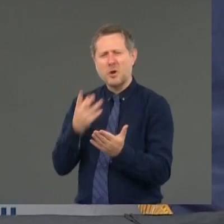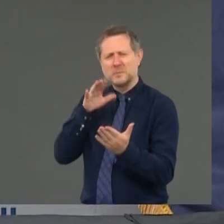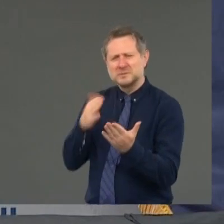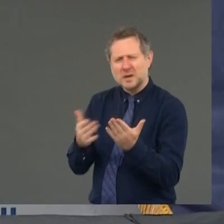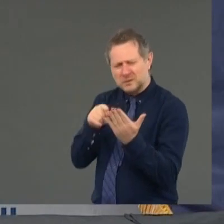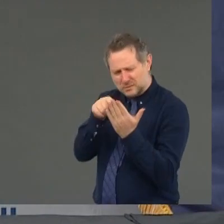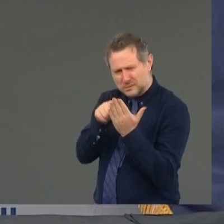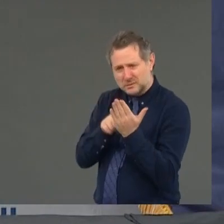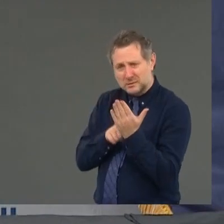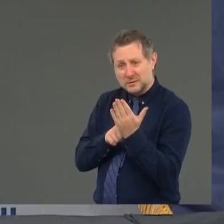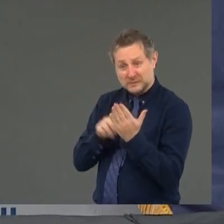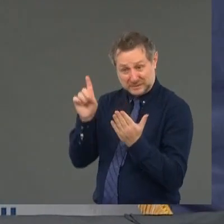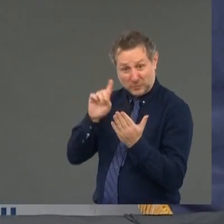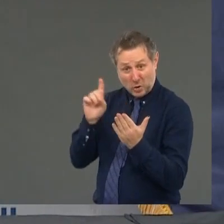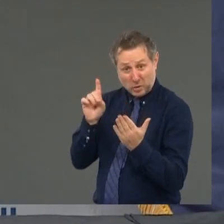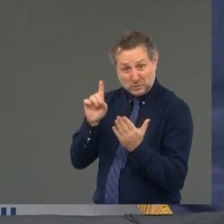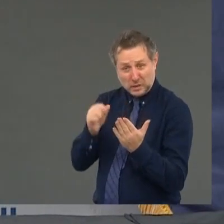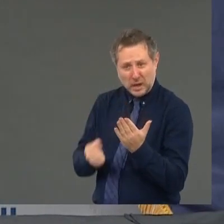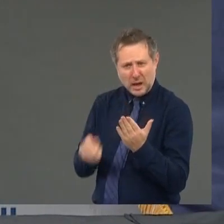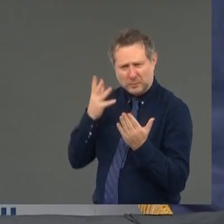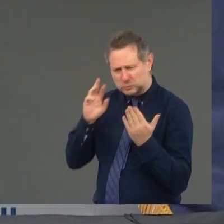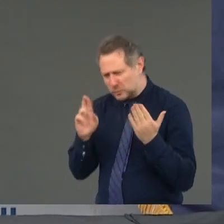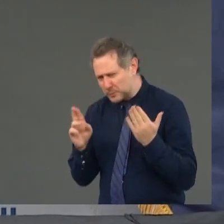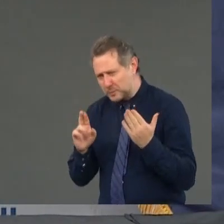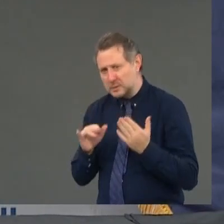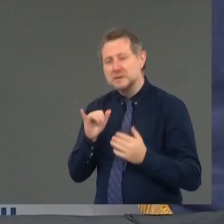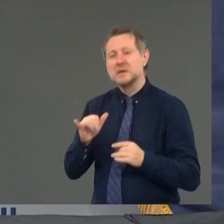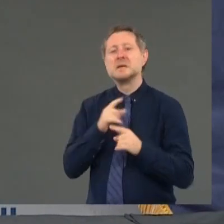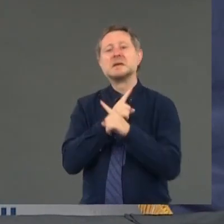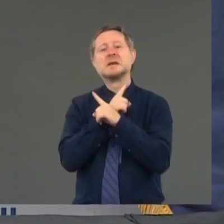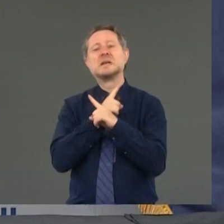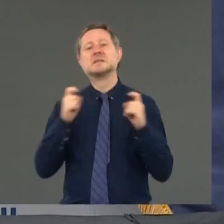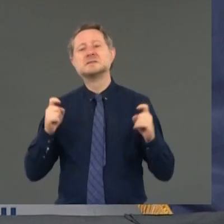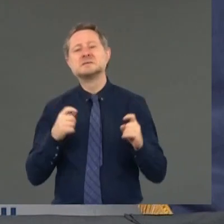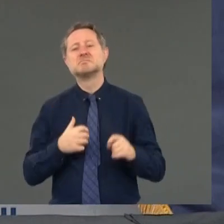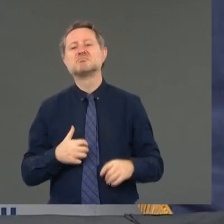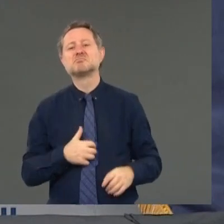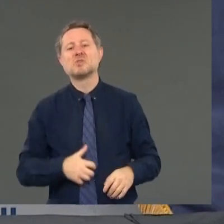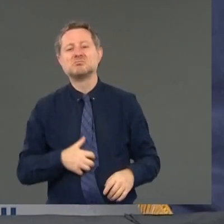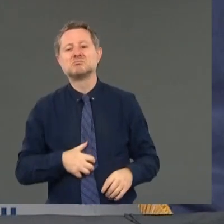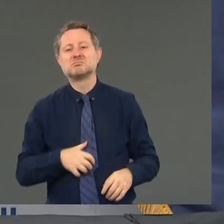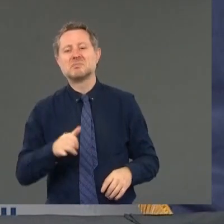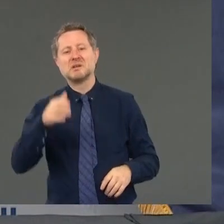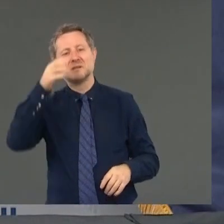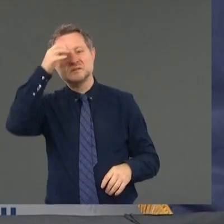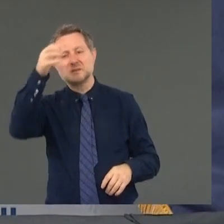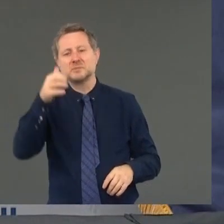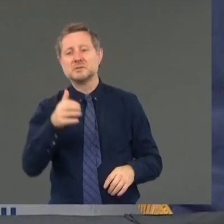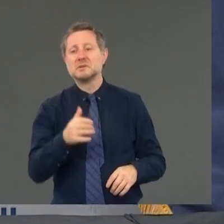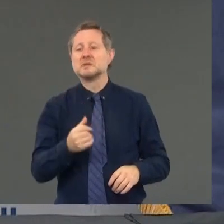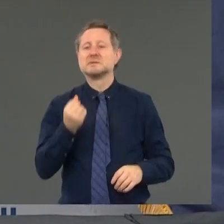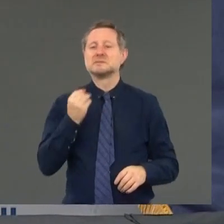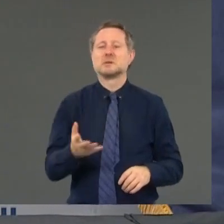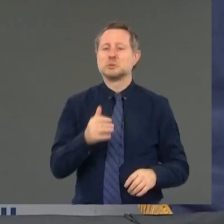YOU START TO SAY ARE THEY DEMOCRATS OR REPUBLICANS? HOW DOES THAT WORK? YOU GET THE DEATH TOLL AND SAY,